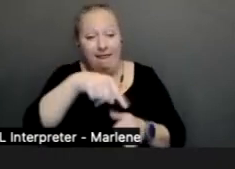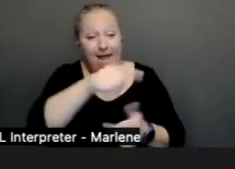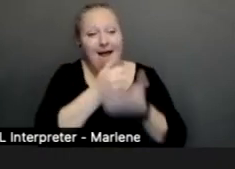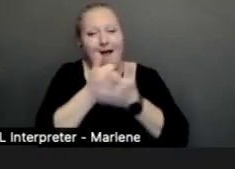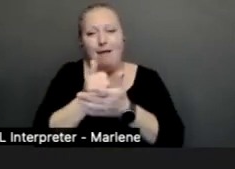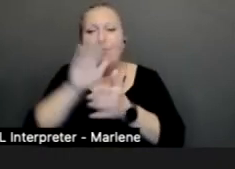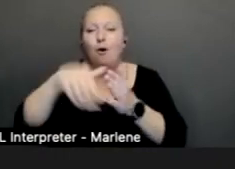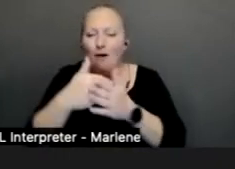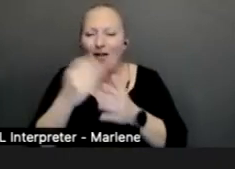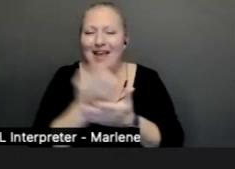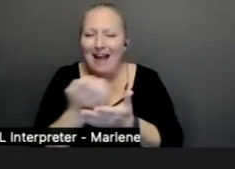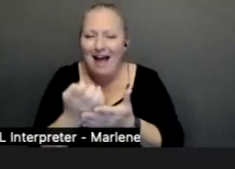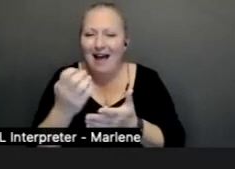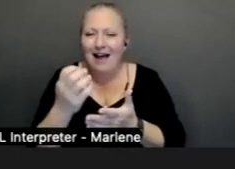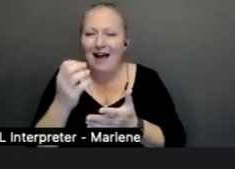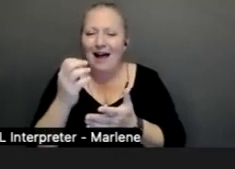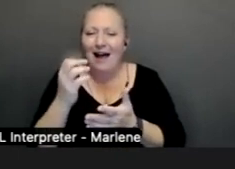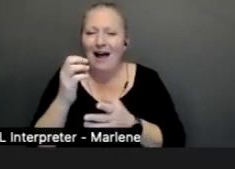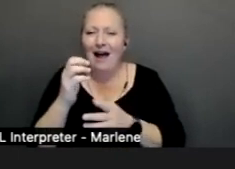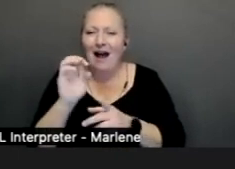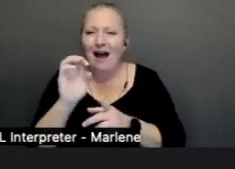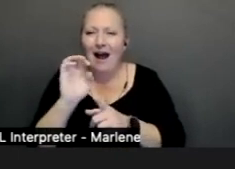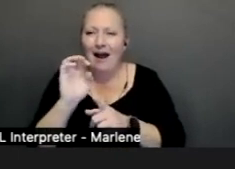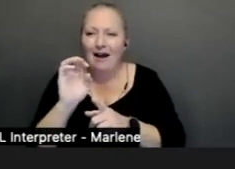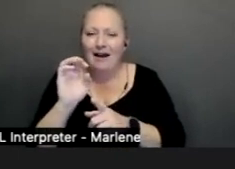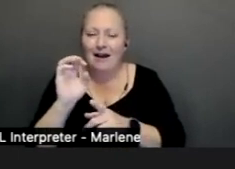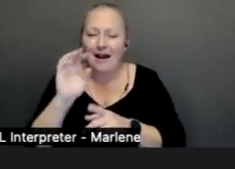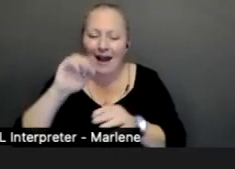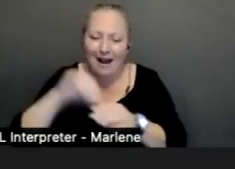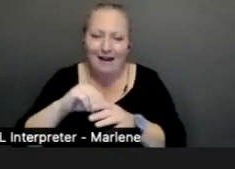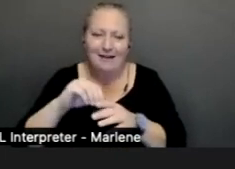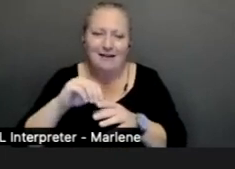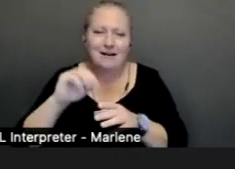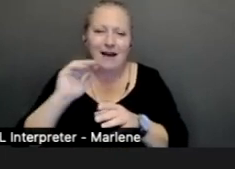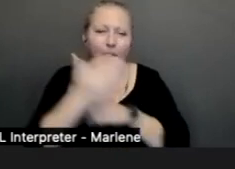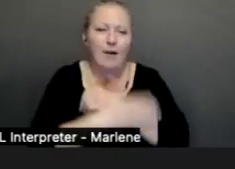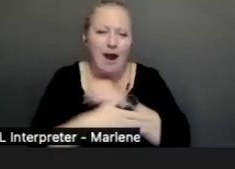economy in our in our local county as well and and just going through some of the helping with